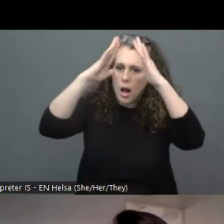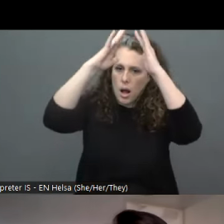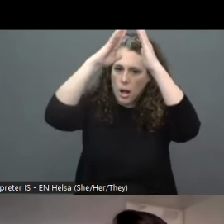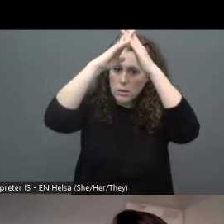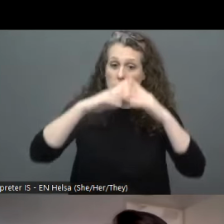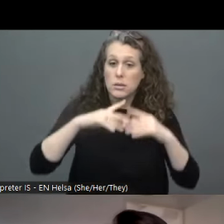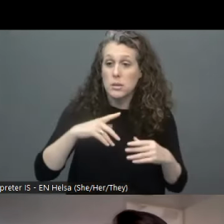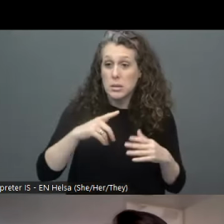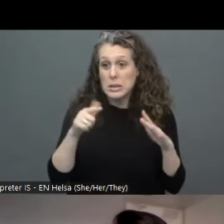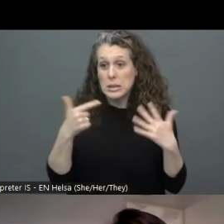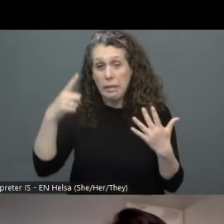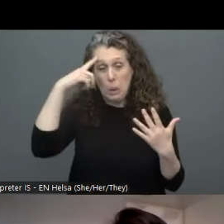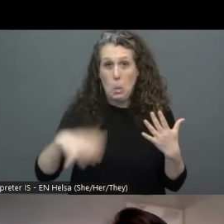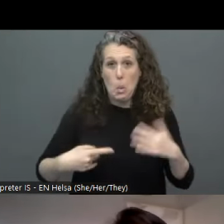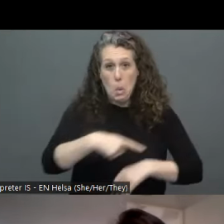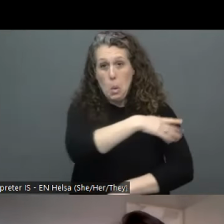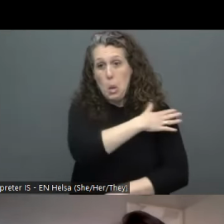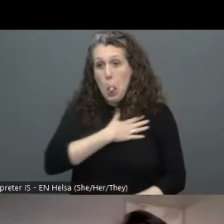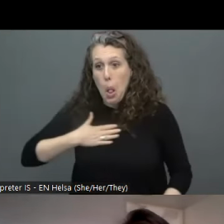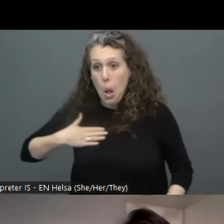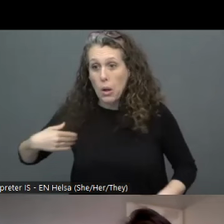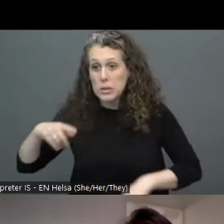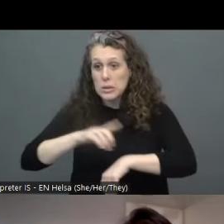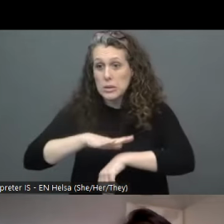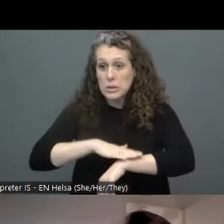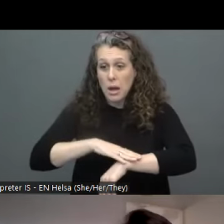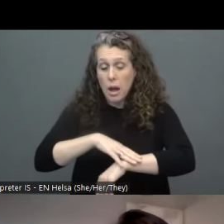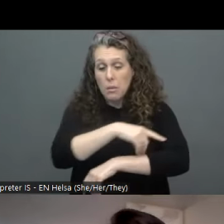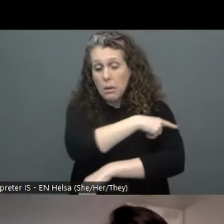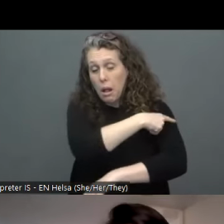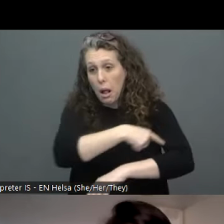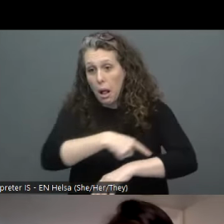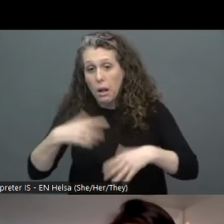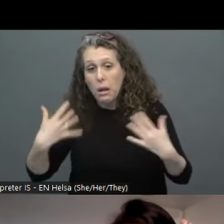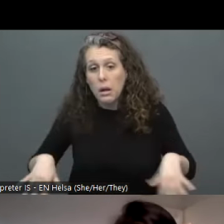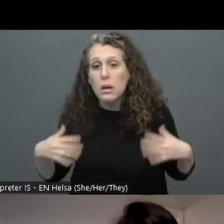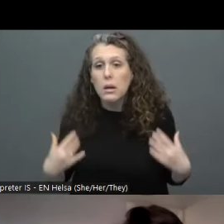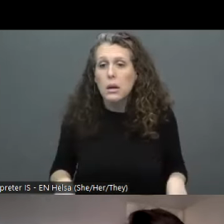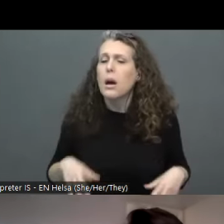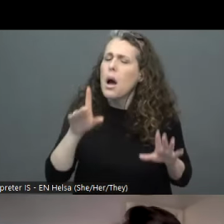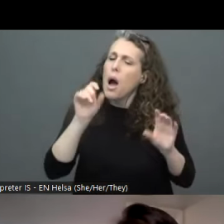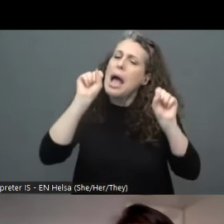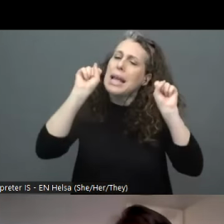it can be contextualized and adapted. Not all modules need to be taken as well. The